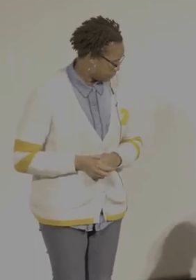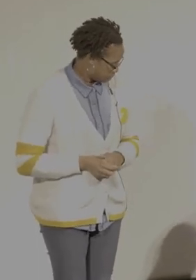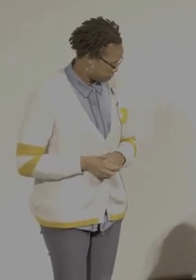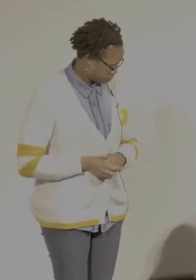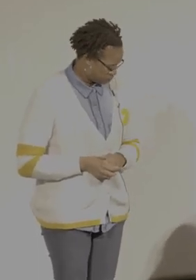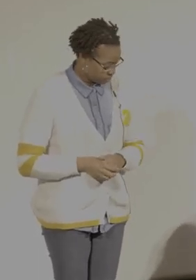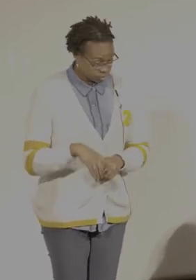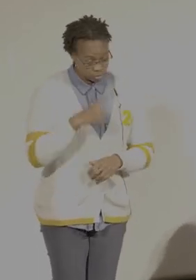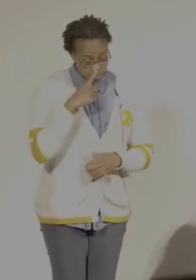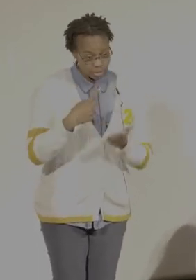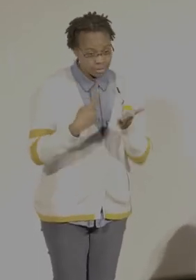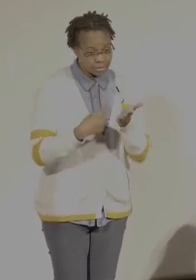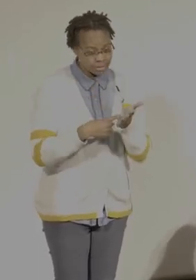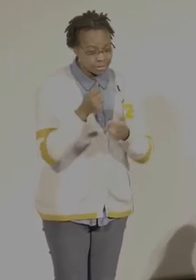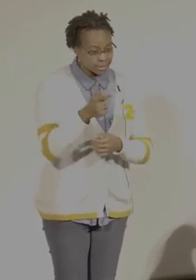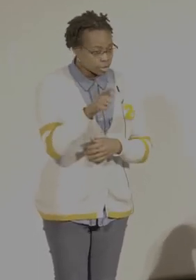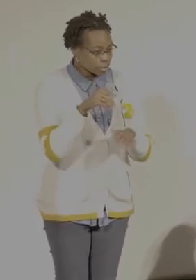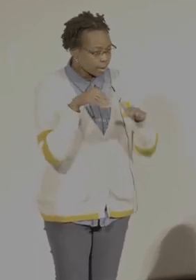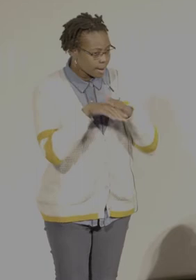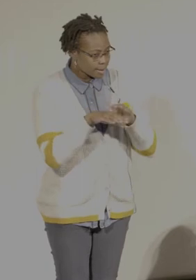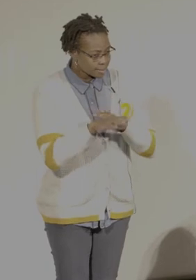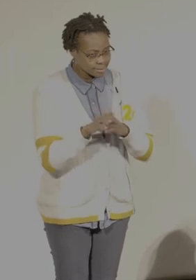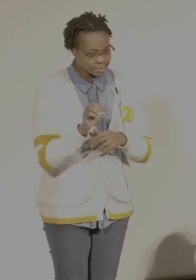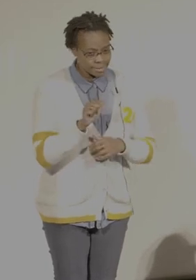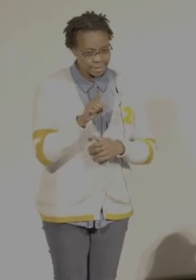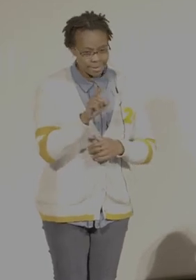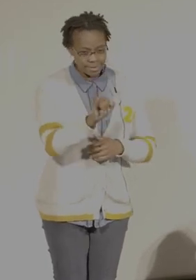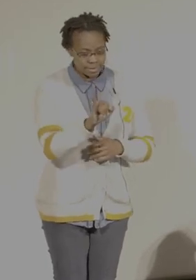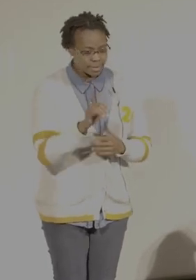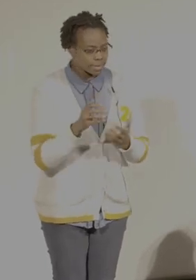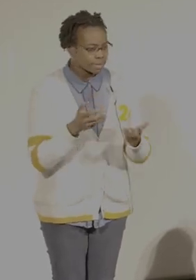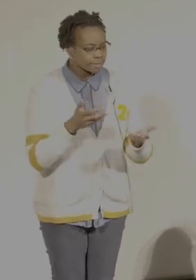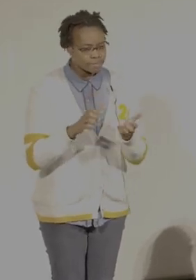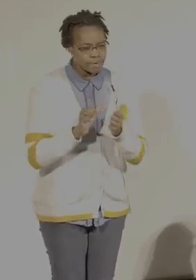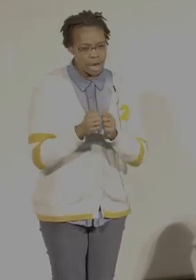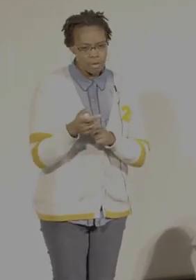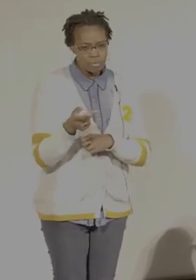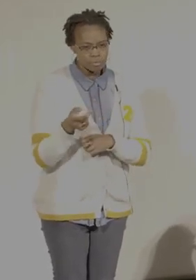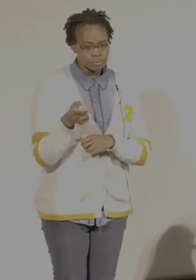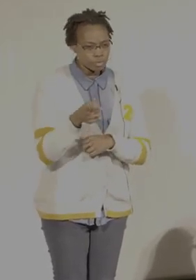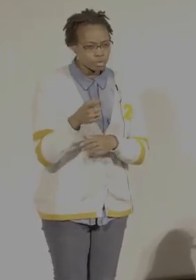Can you talk a little bit about your access to Alexei and how you ended up gaining his trust